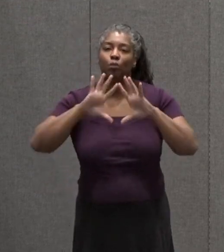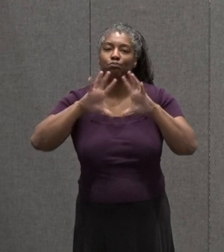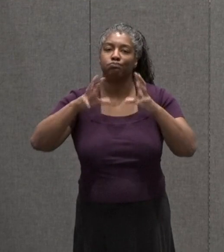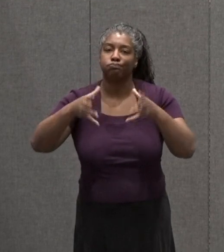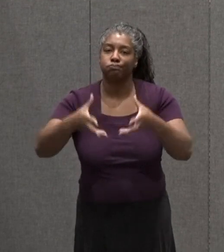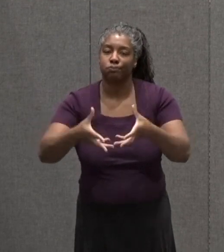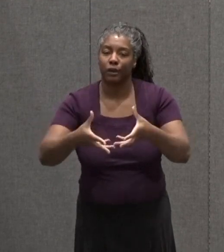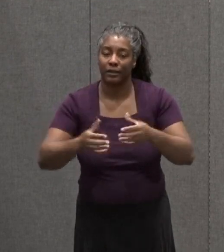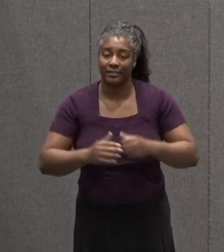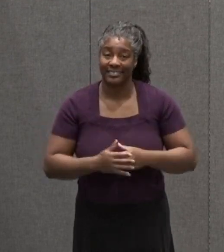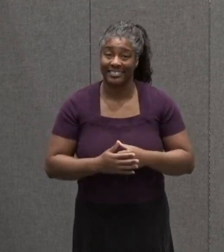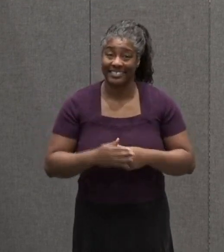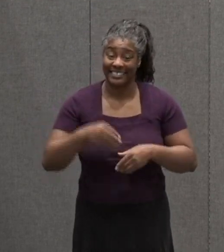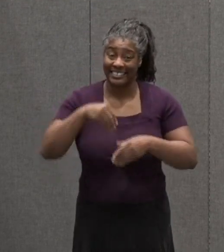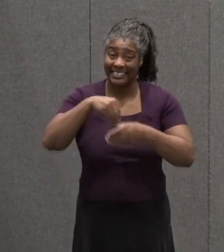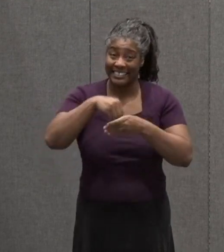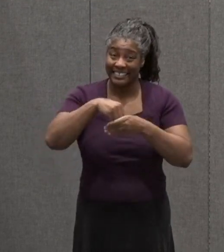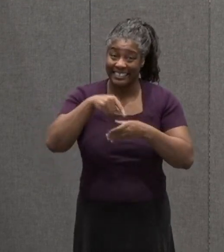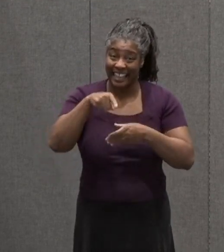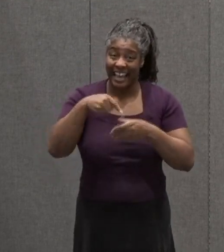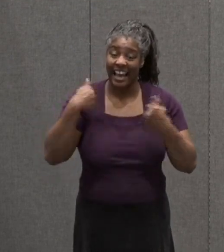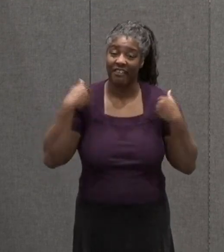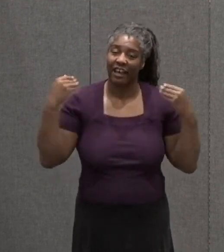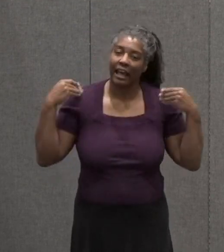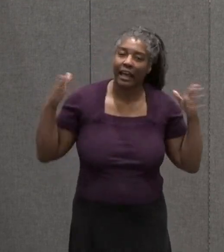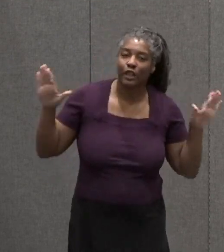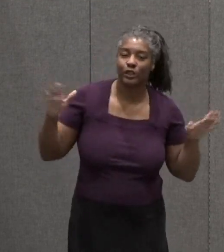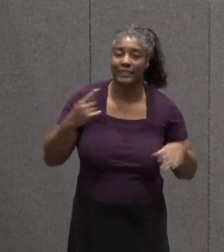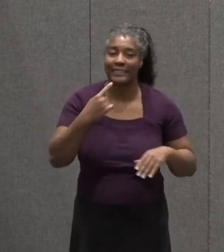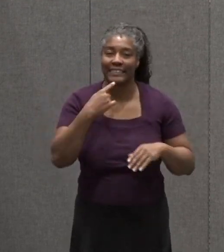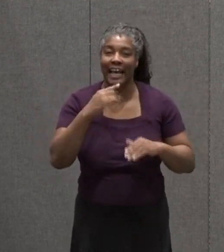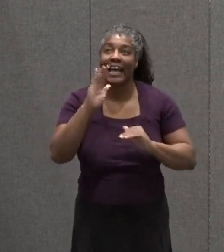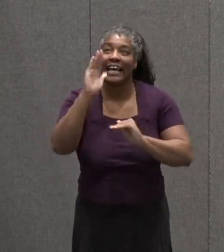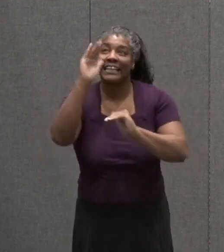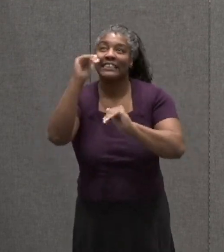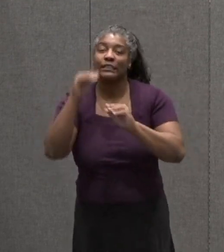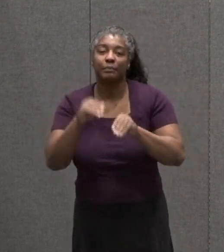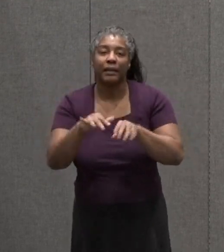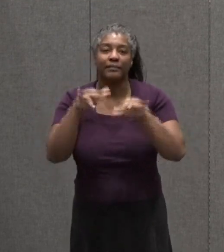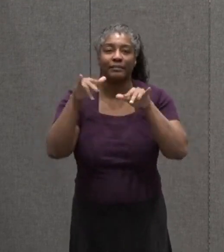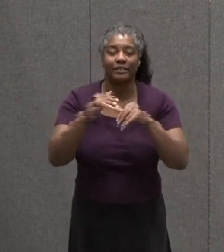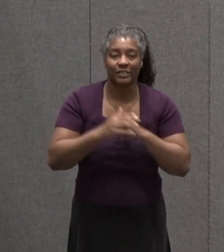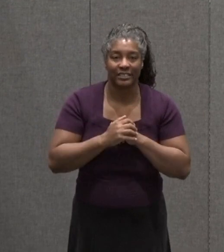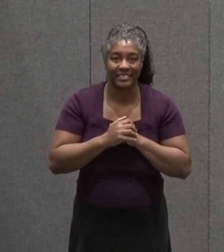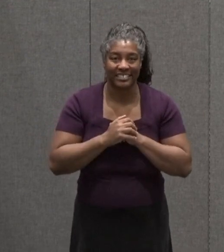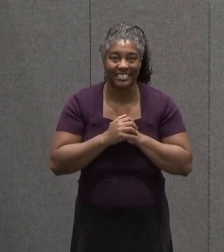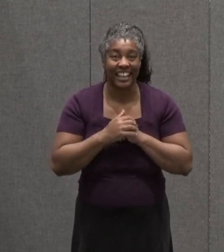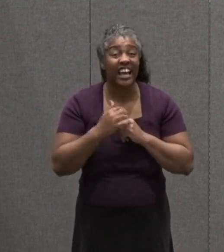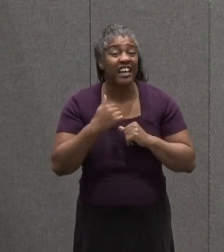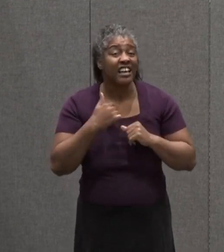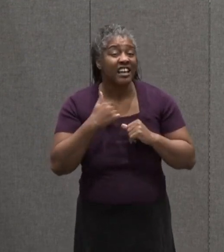that says expect miracles every day. I like to think of it also as expect the best every day.